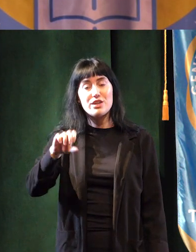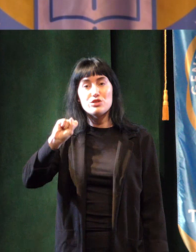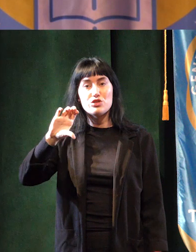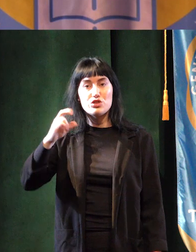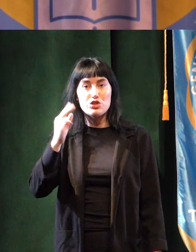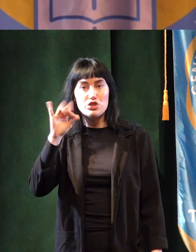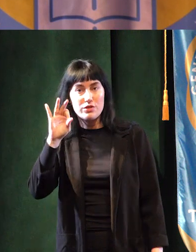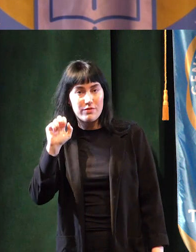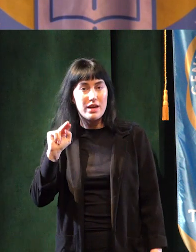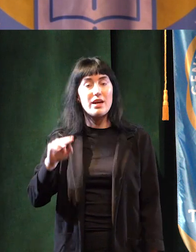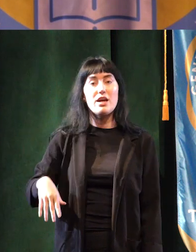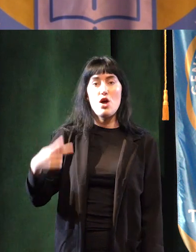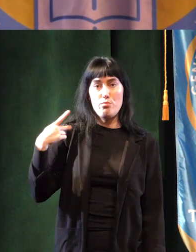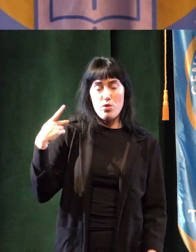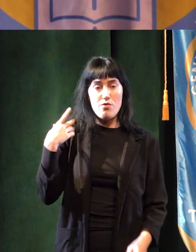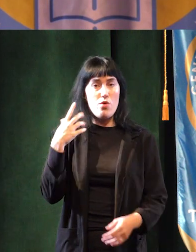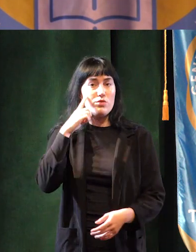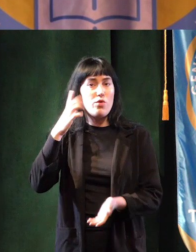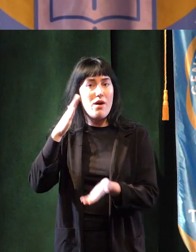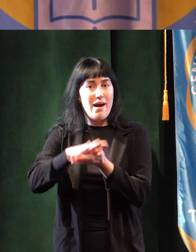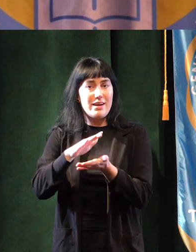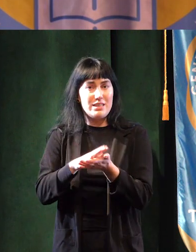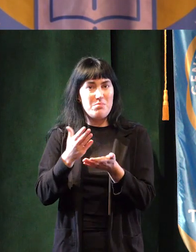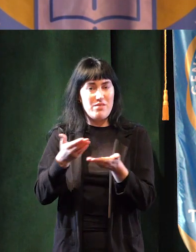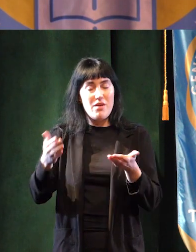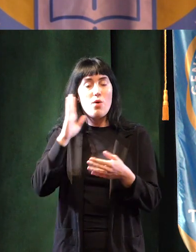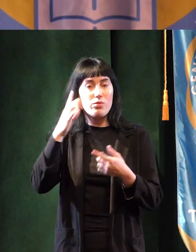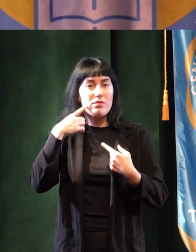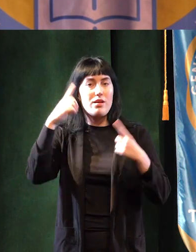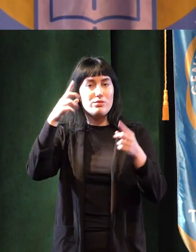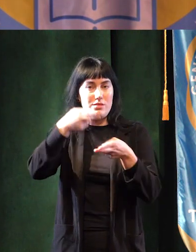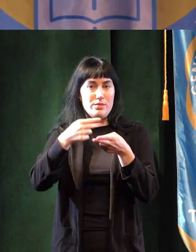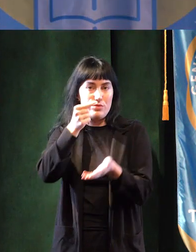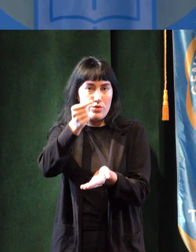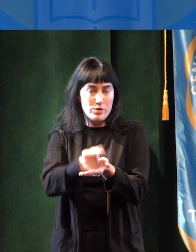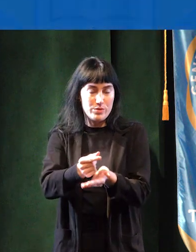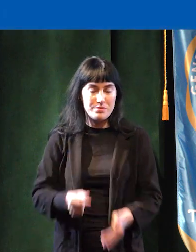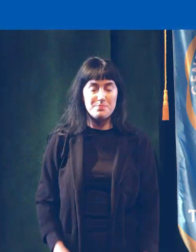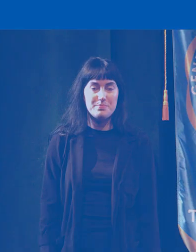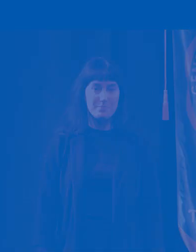president for academic affairs will announce the names of our graduates